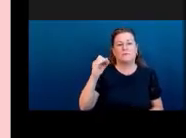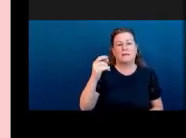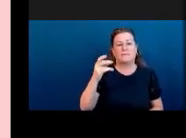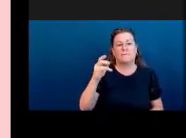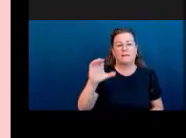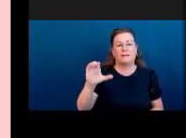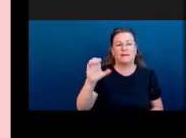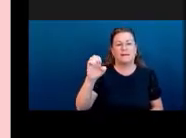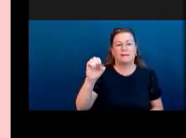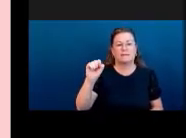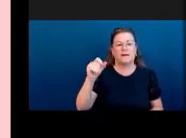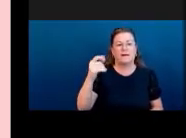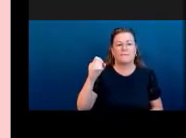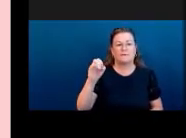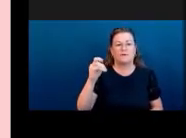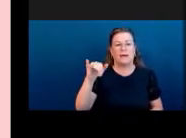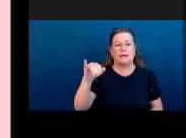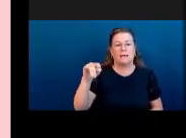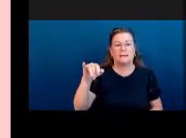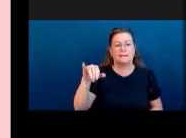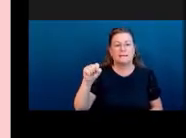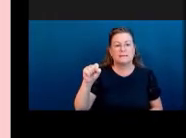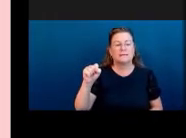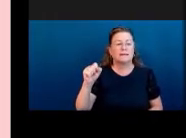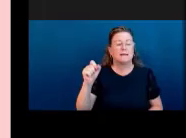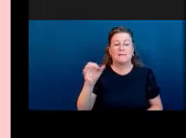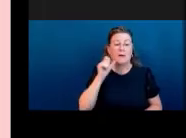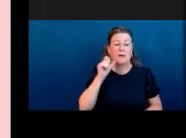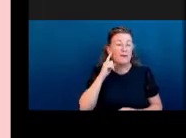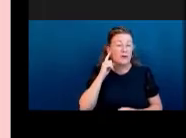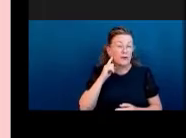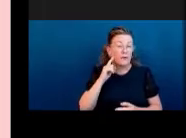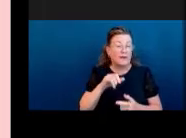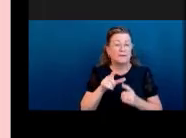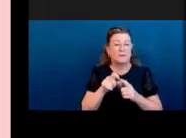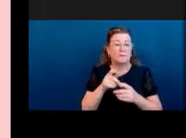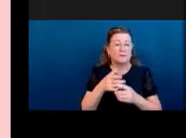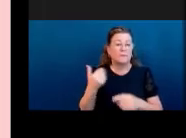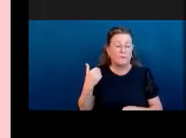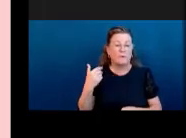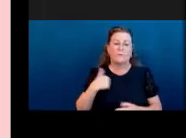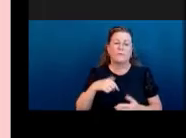haven't heard that term before. We're learning more and more about it, and there's a lot of autistic adults that are